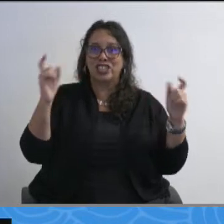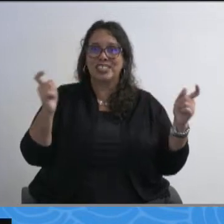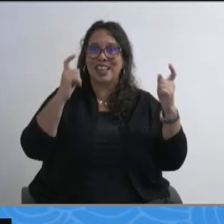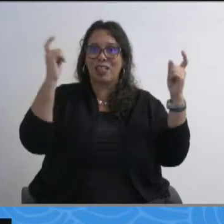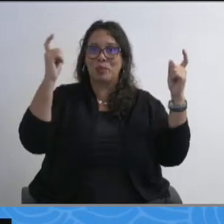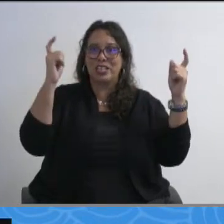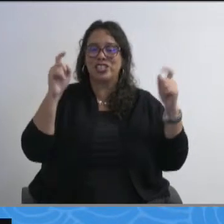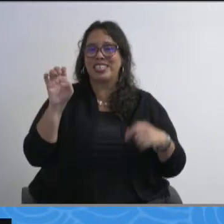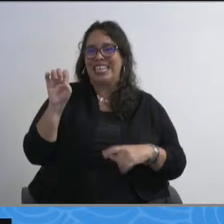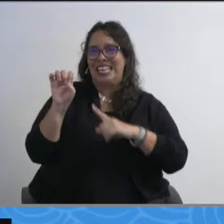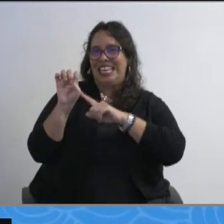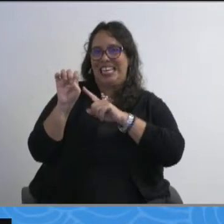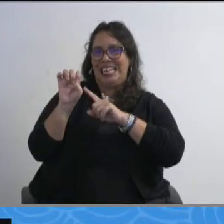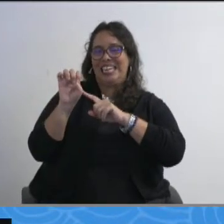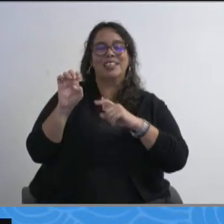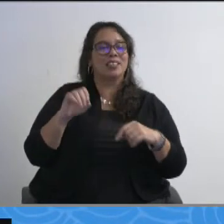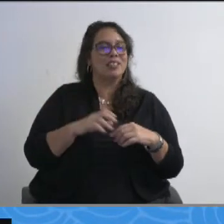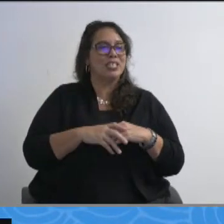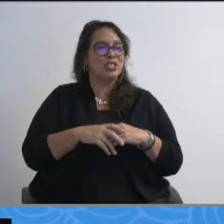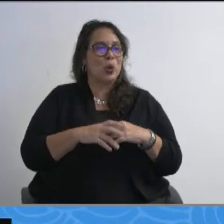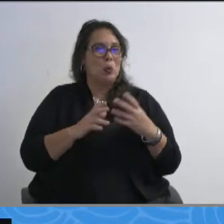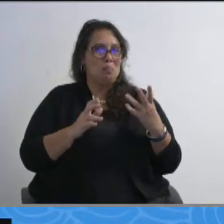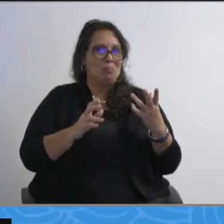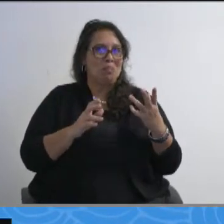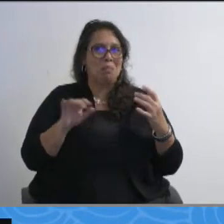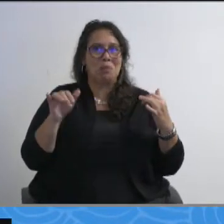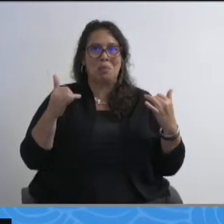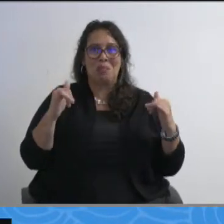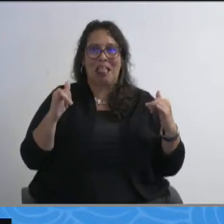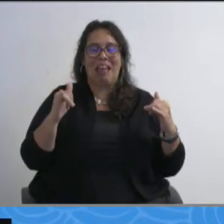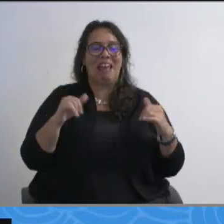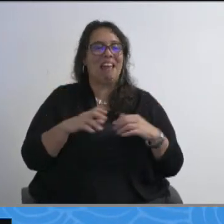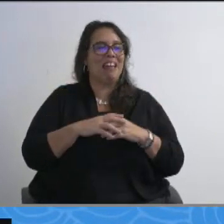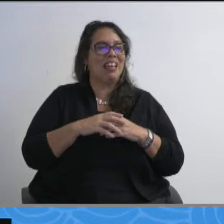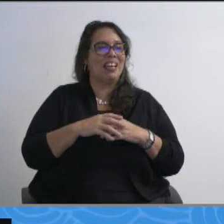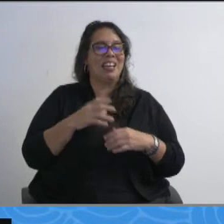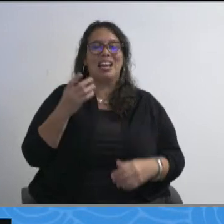that our multimedia colleagues put together with Dr. Lucy Salazar,